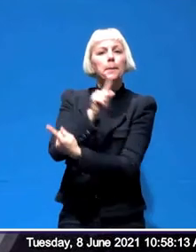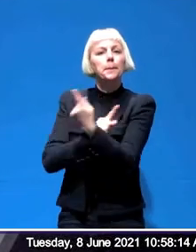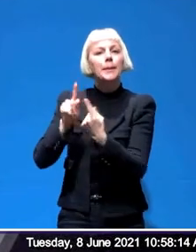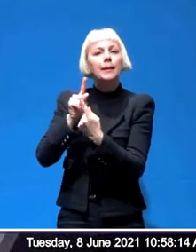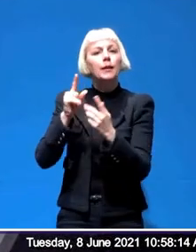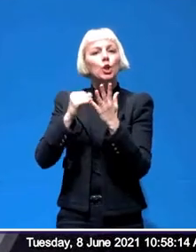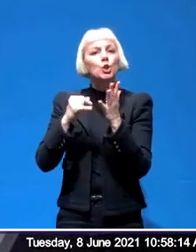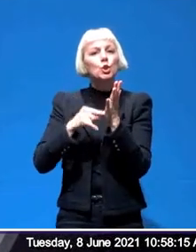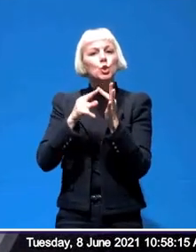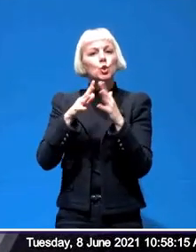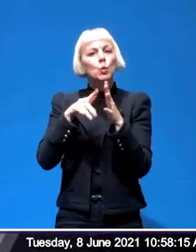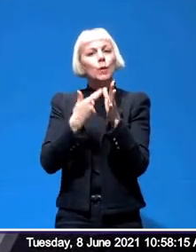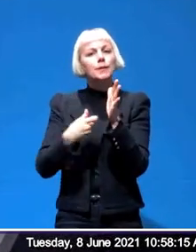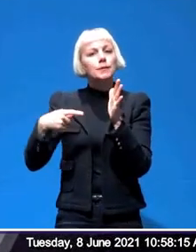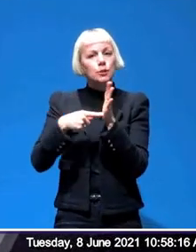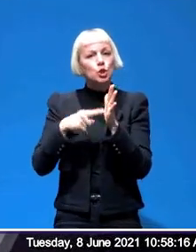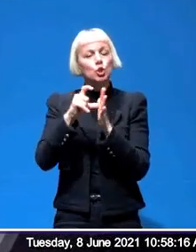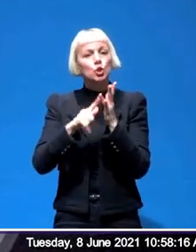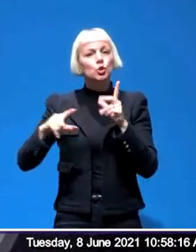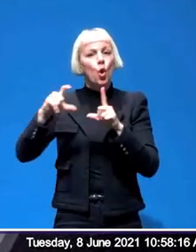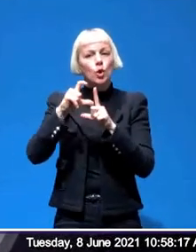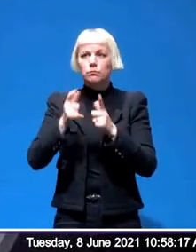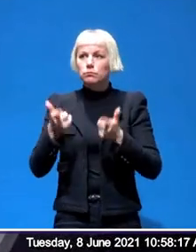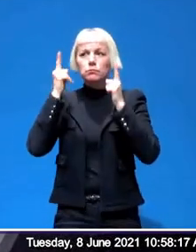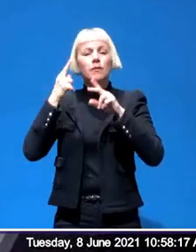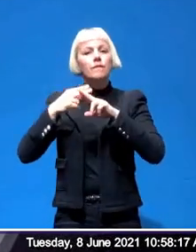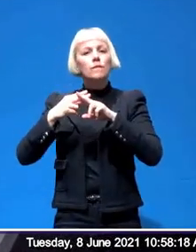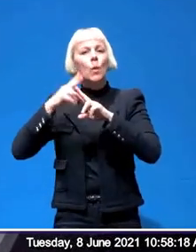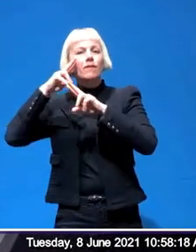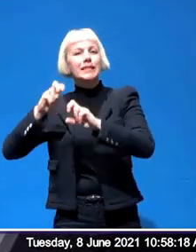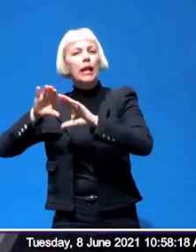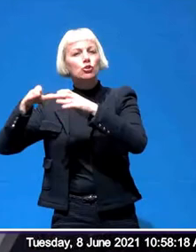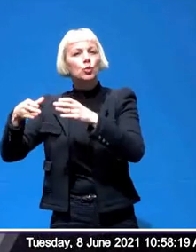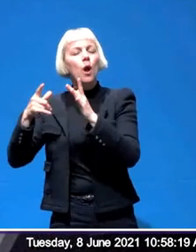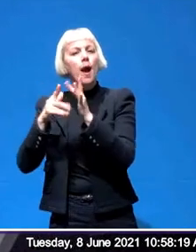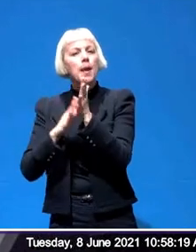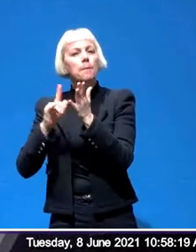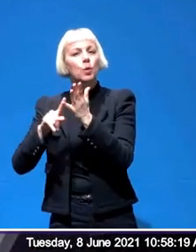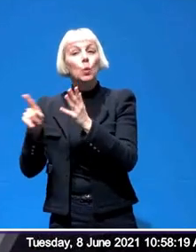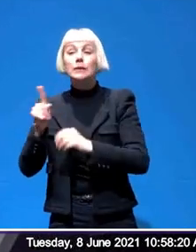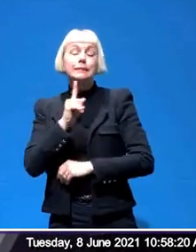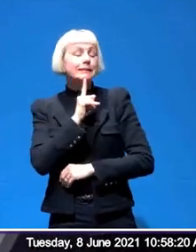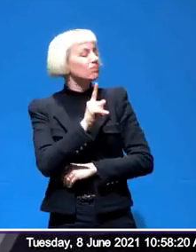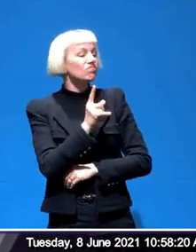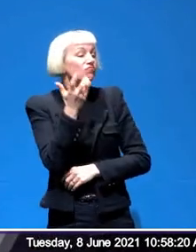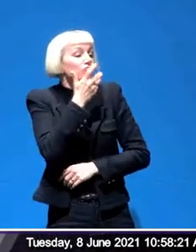Stewart told me the DHS investigation was inconclusive and he was unable to provide a copy of the report to me.